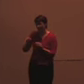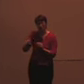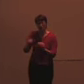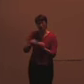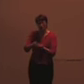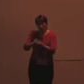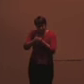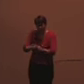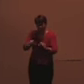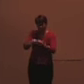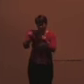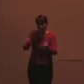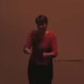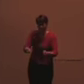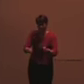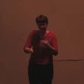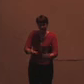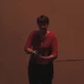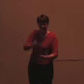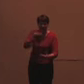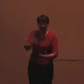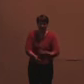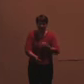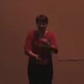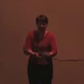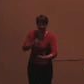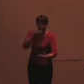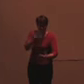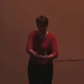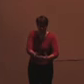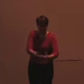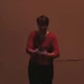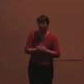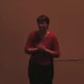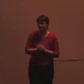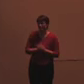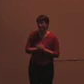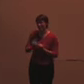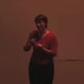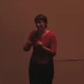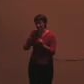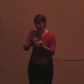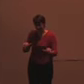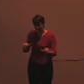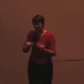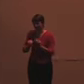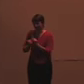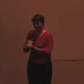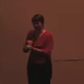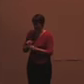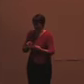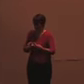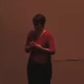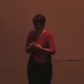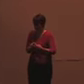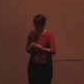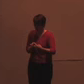So it is the very important things. But at the same time, we thought,